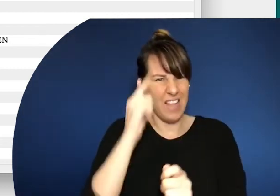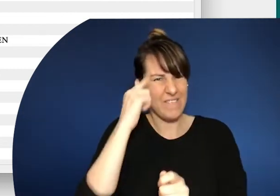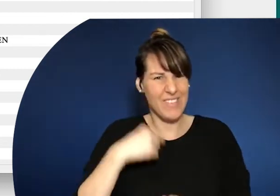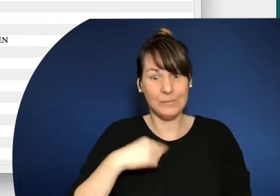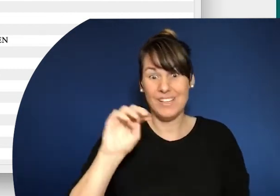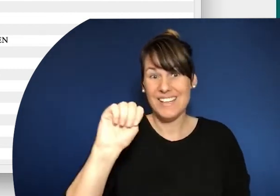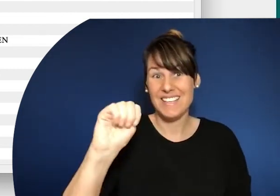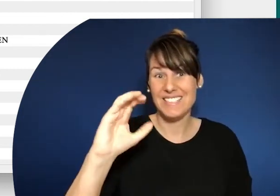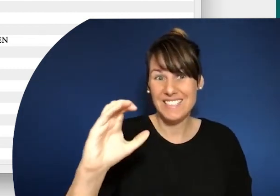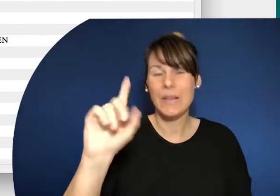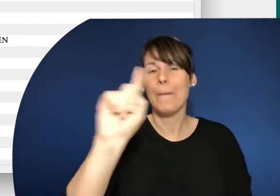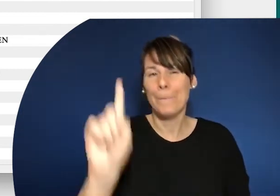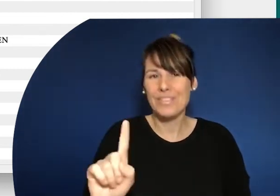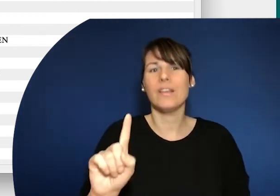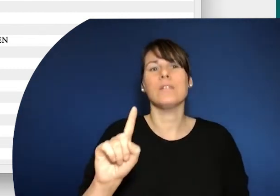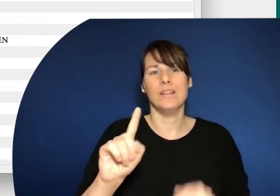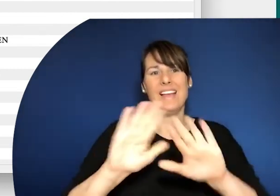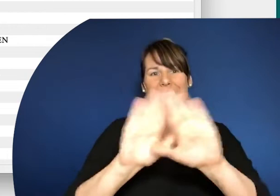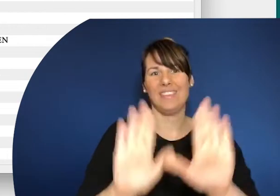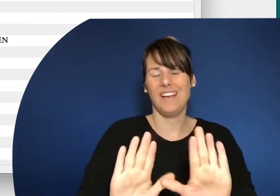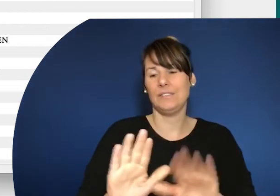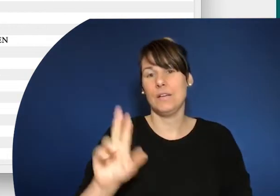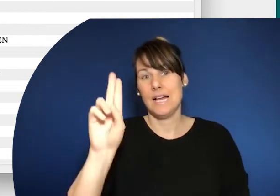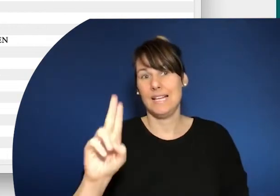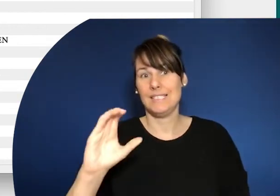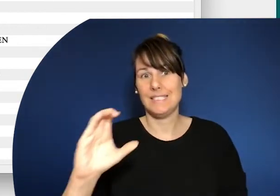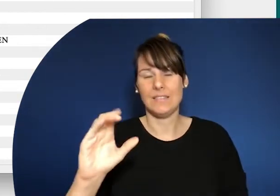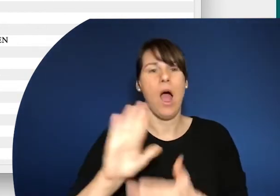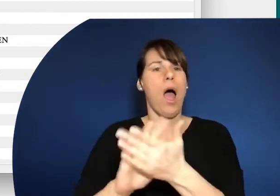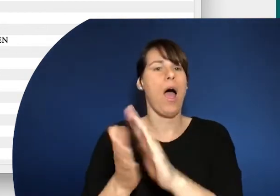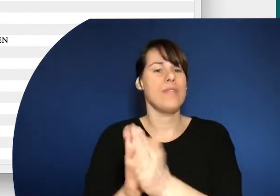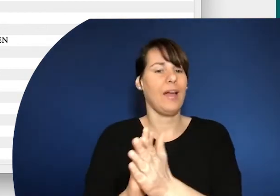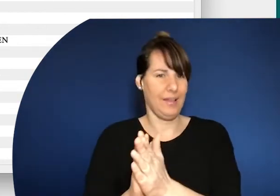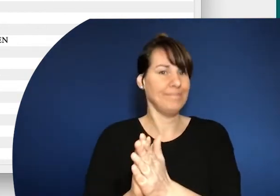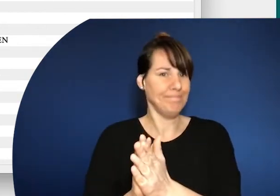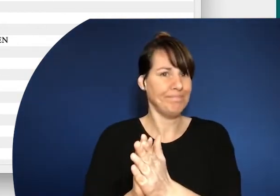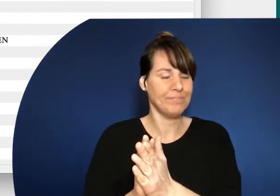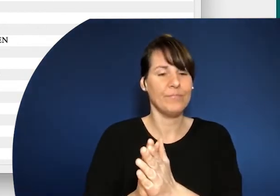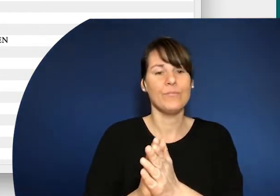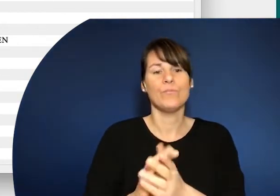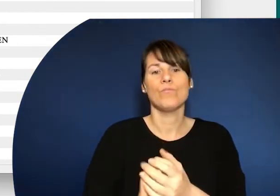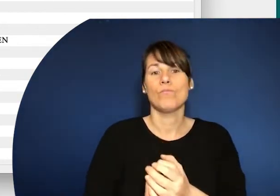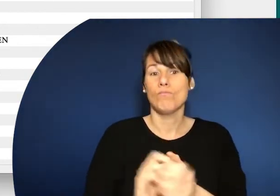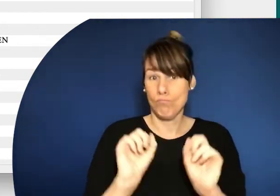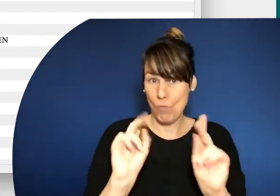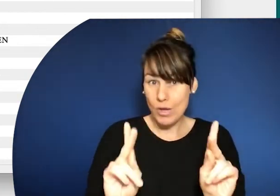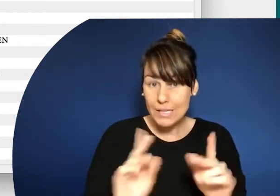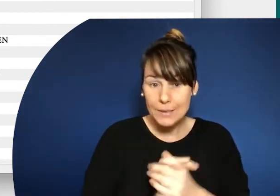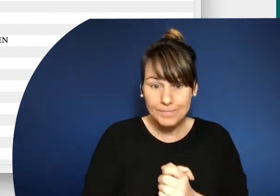are coded as EC and handling classifiers are coded as H.C. Now what I want to do.